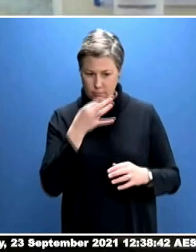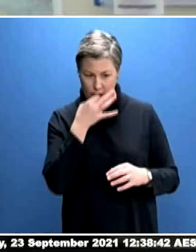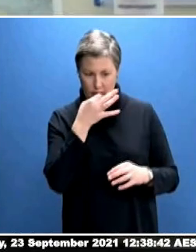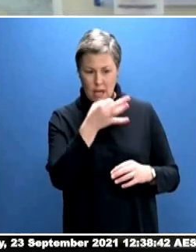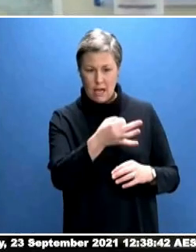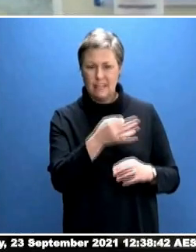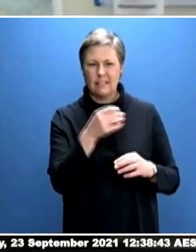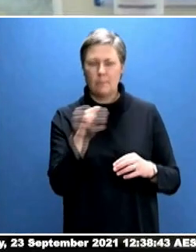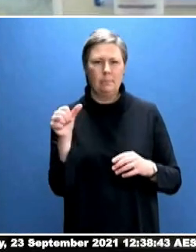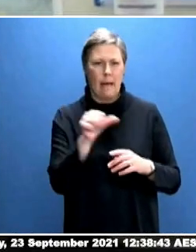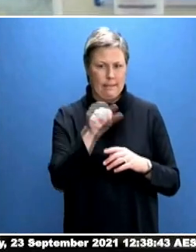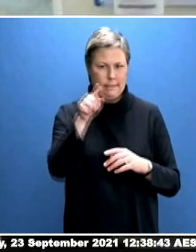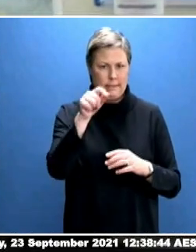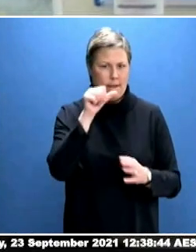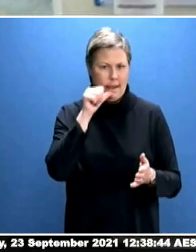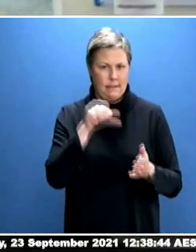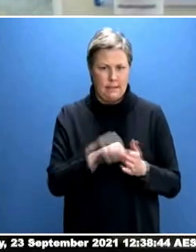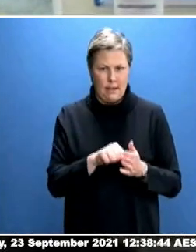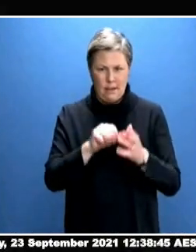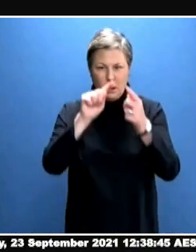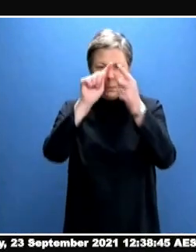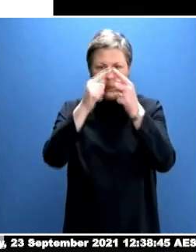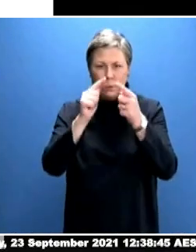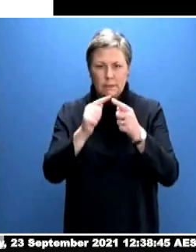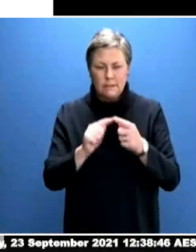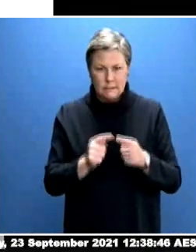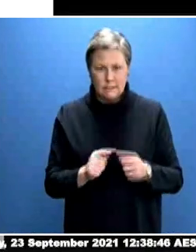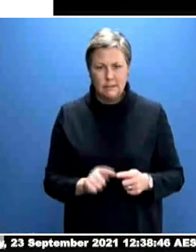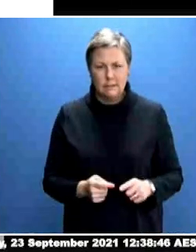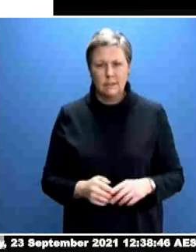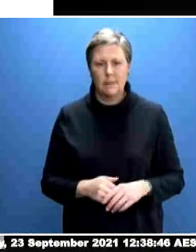letter, I just want to ask you if you can perhaps expand on some of these points.